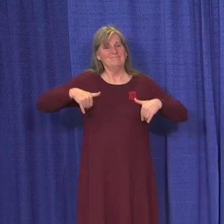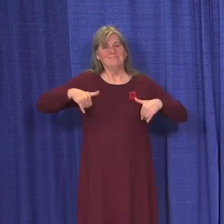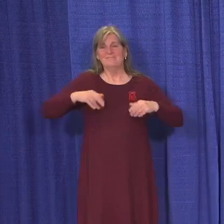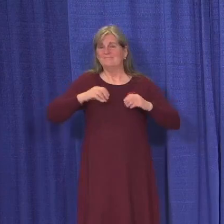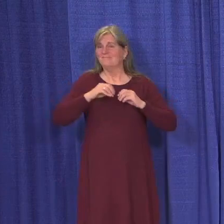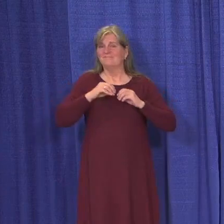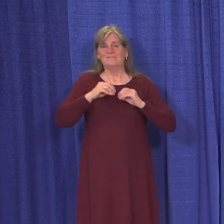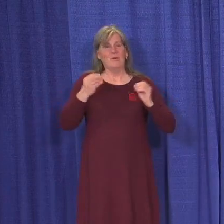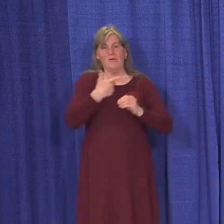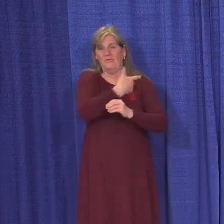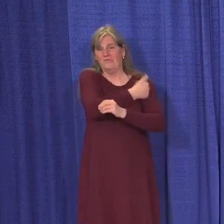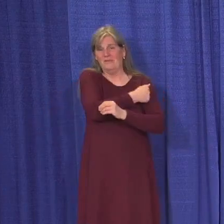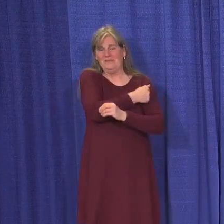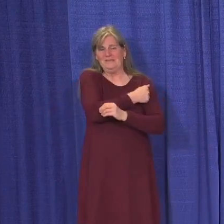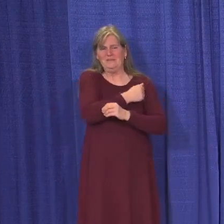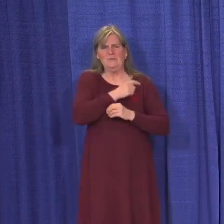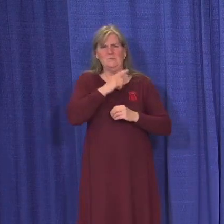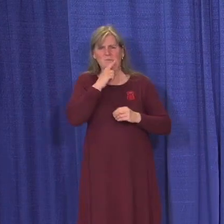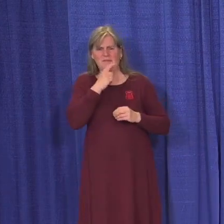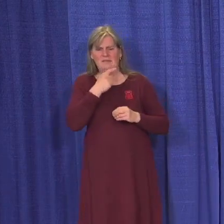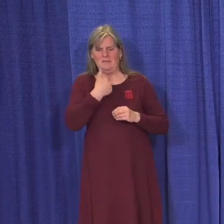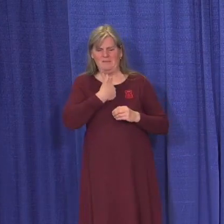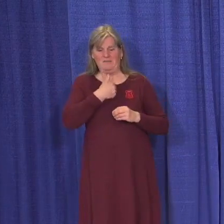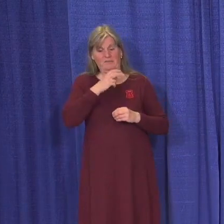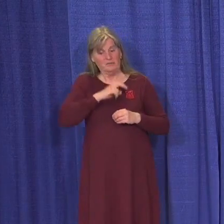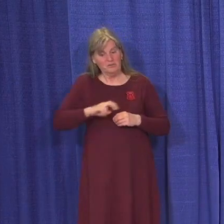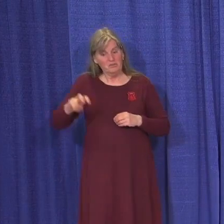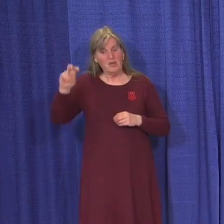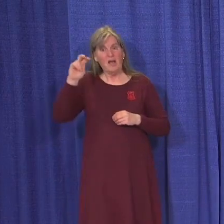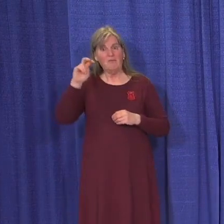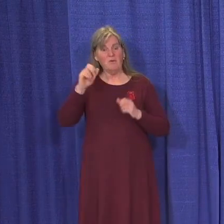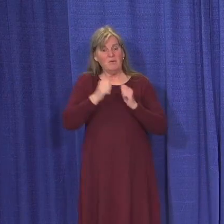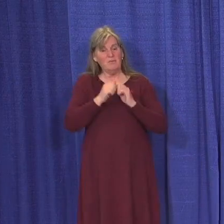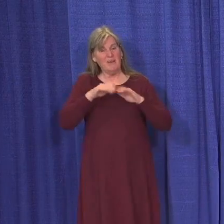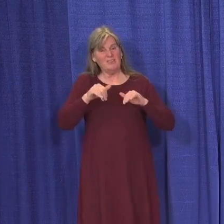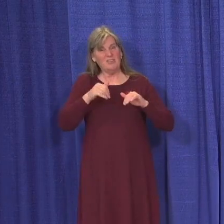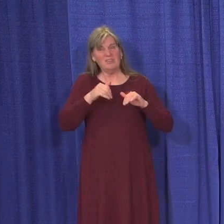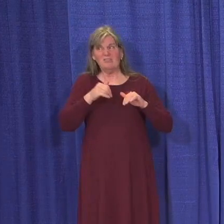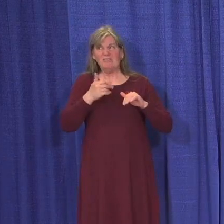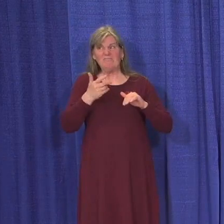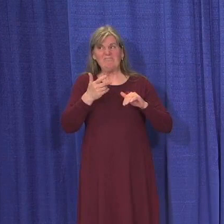COVID virus. Children are affected.